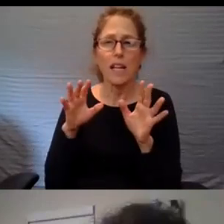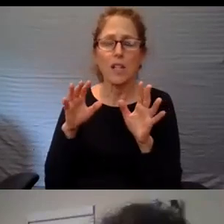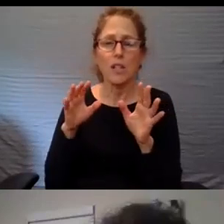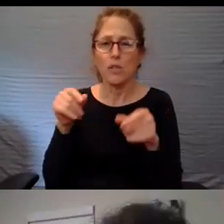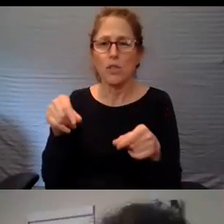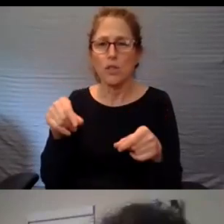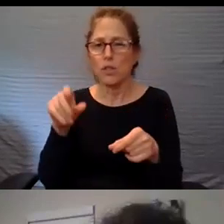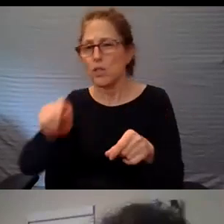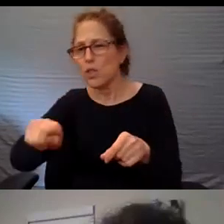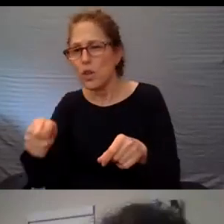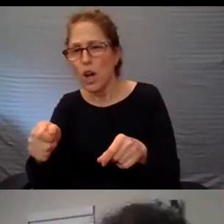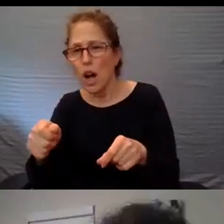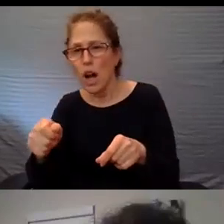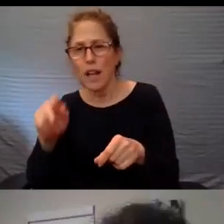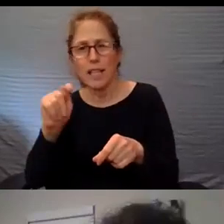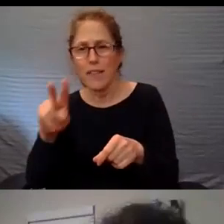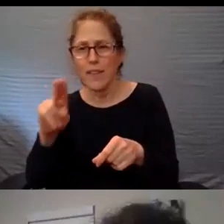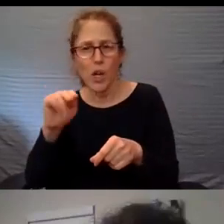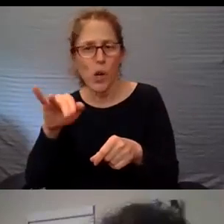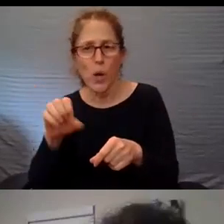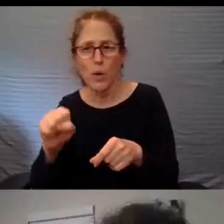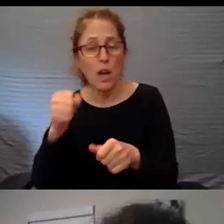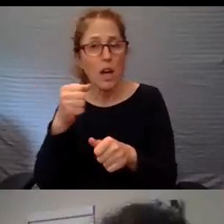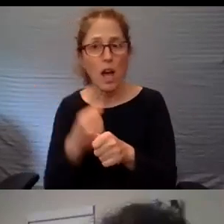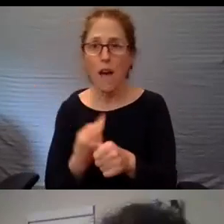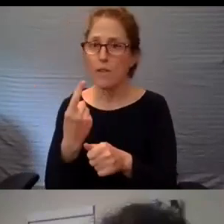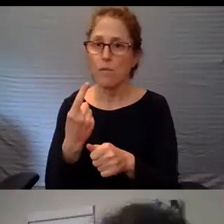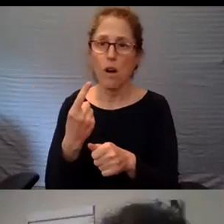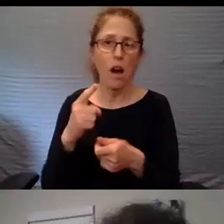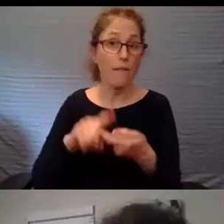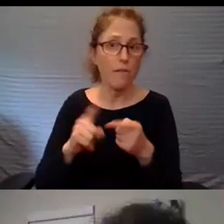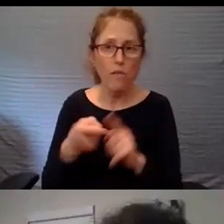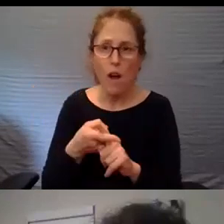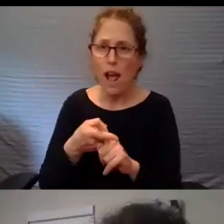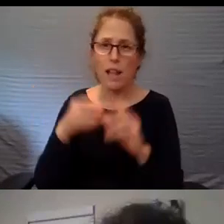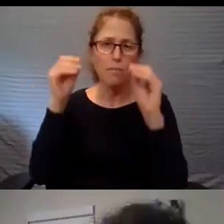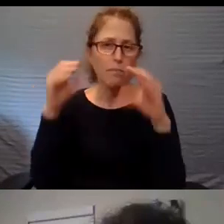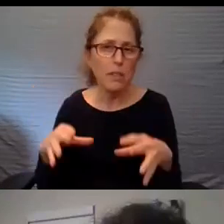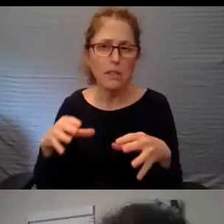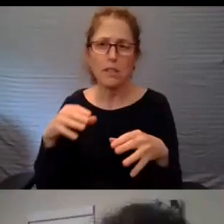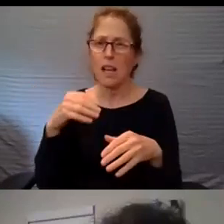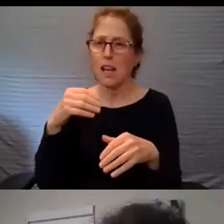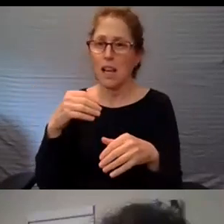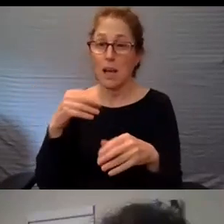Everybody, and anchors, professors, friends, people you